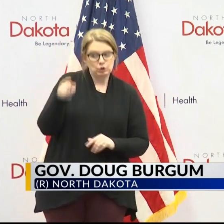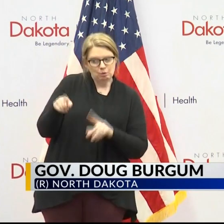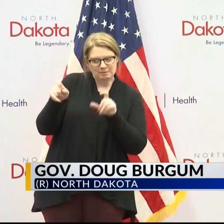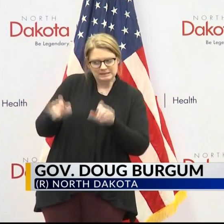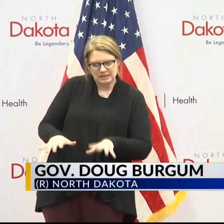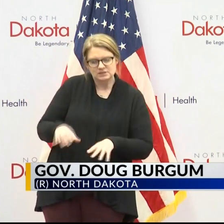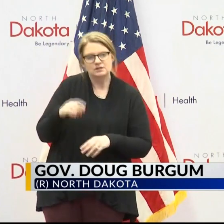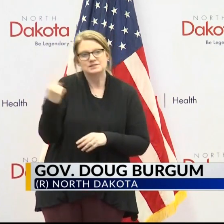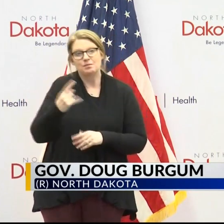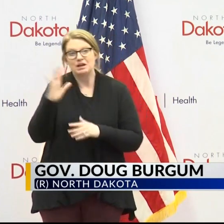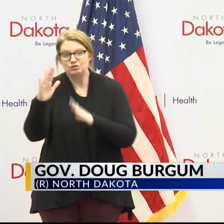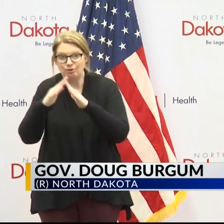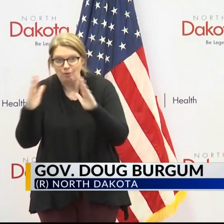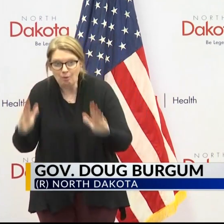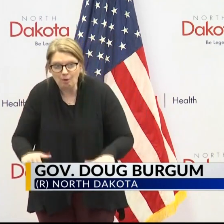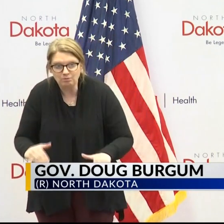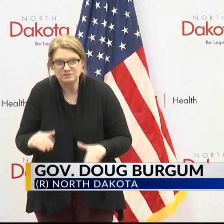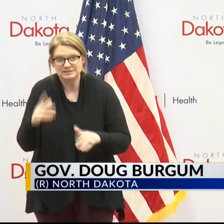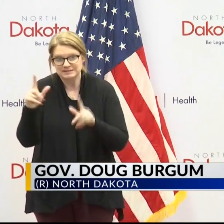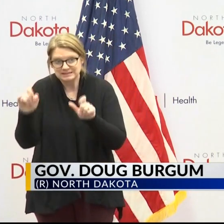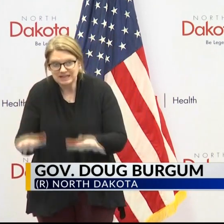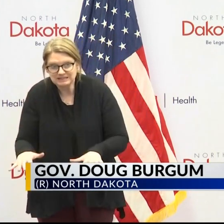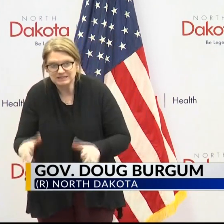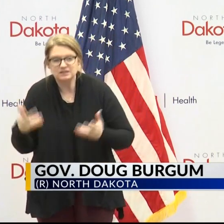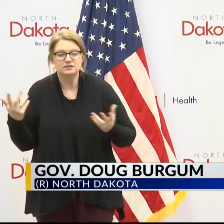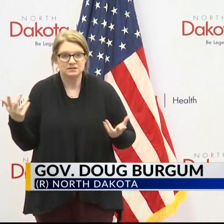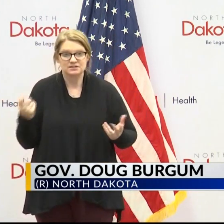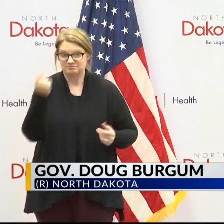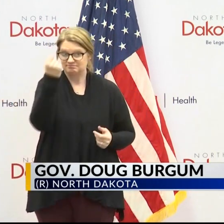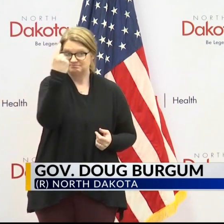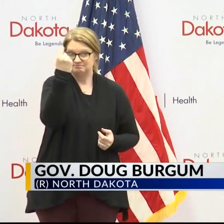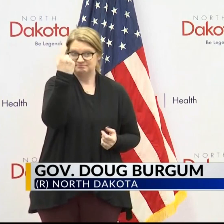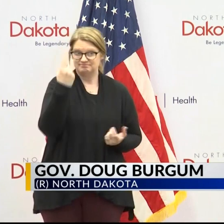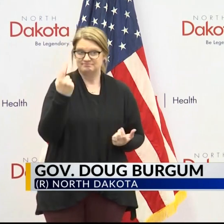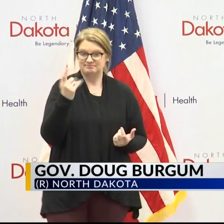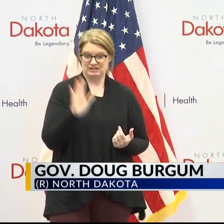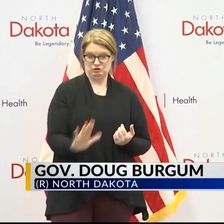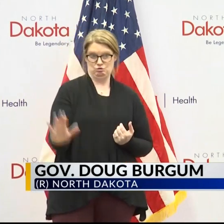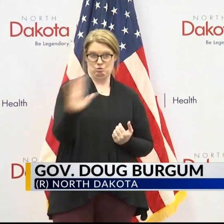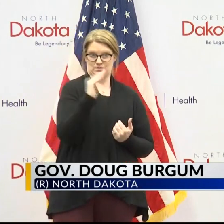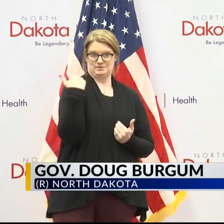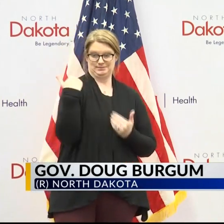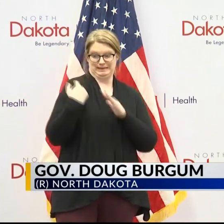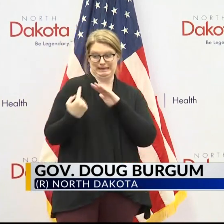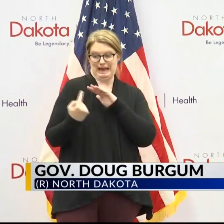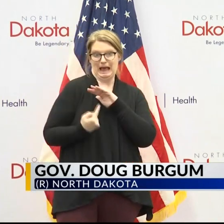TO EVERYONE. IF YOU ARE SOMEONE WHO'S BEEN TESTED OR SOMEONE IN YOUR